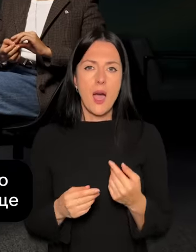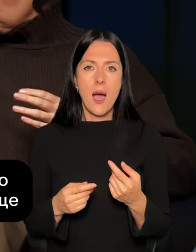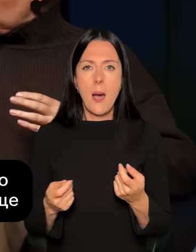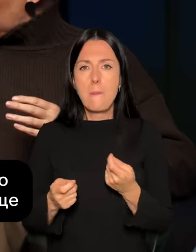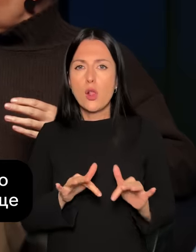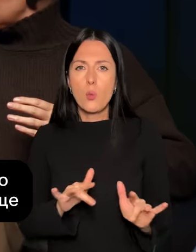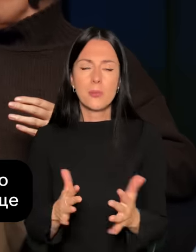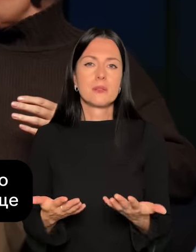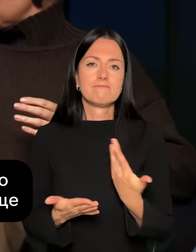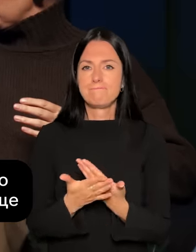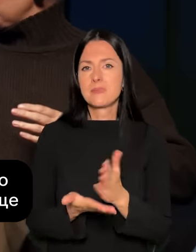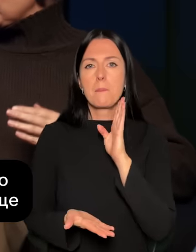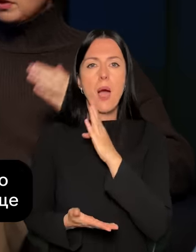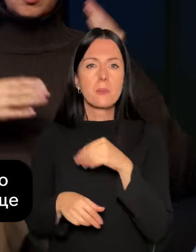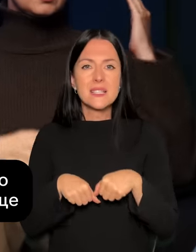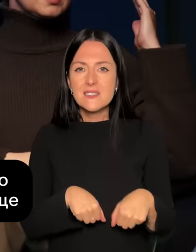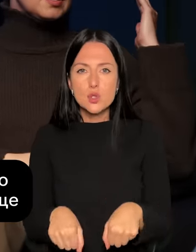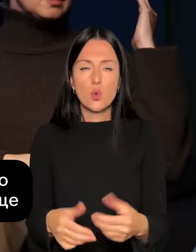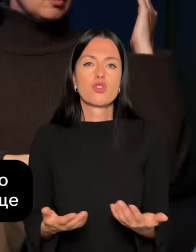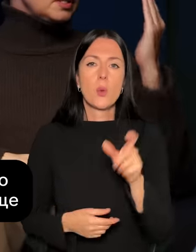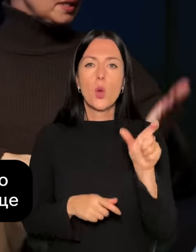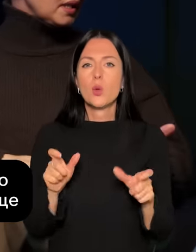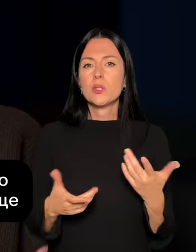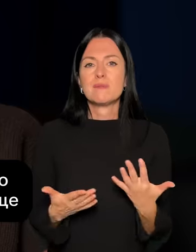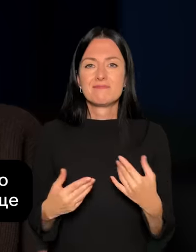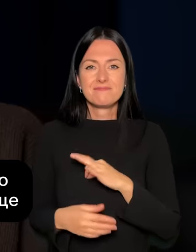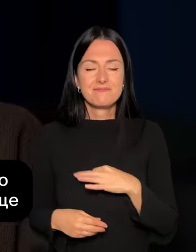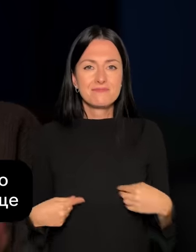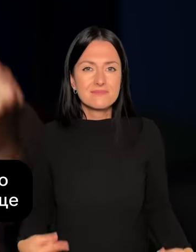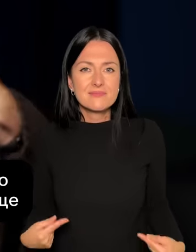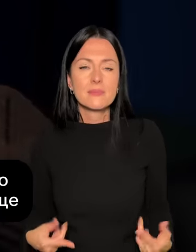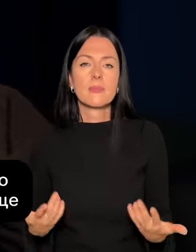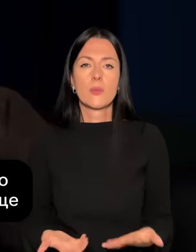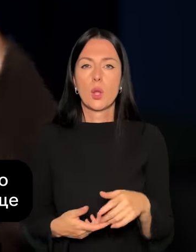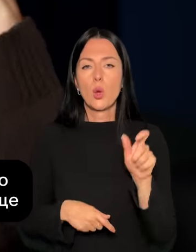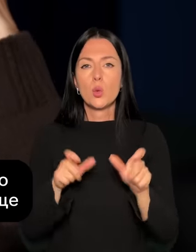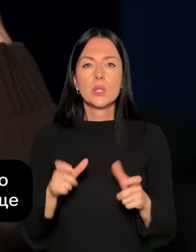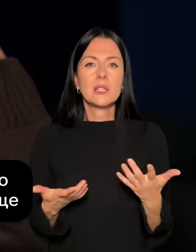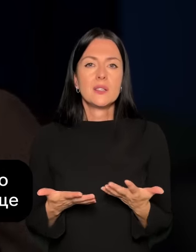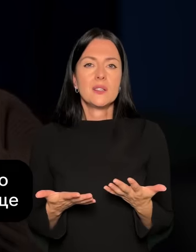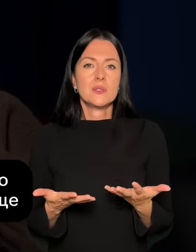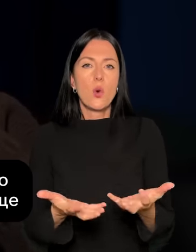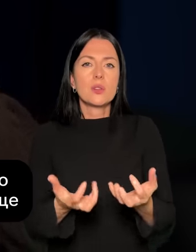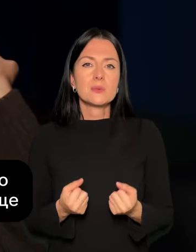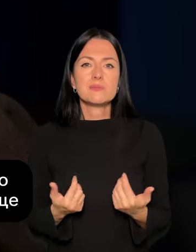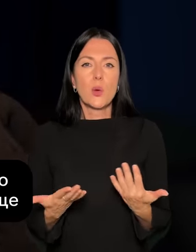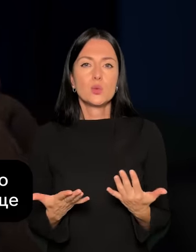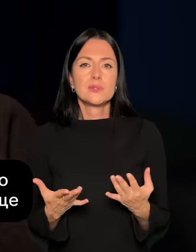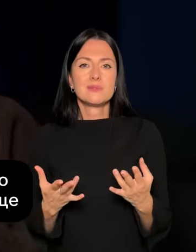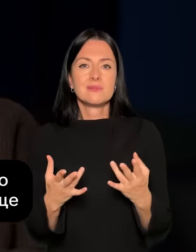mothers with strollers, people in wheelchairs, people who have had some injury.